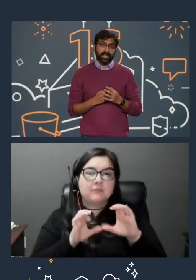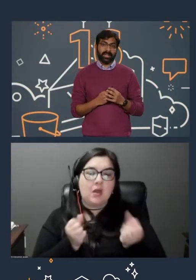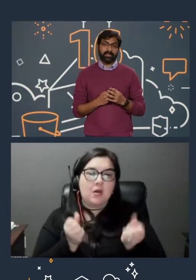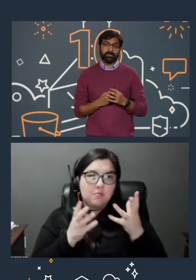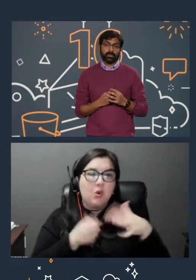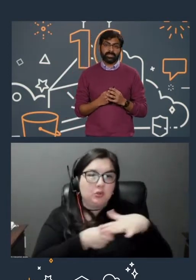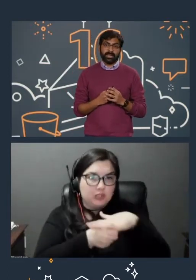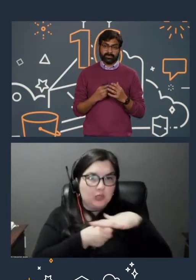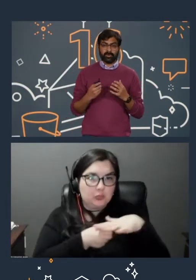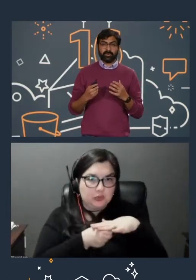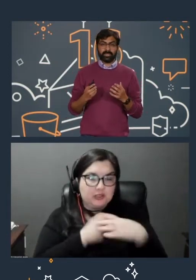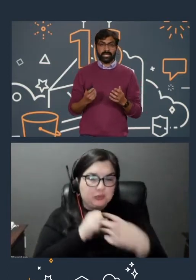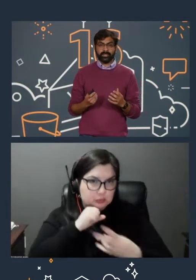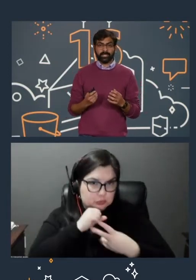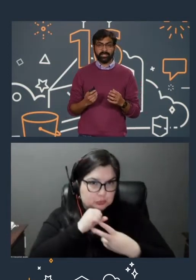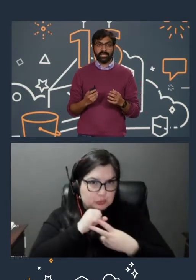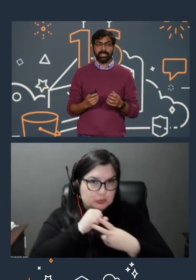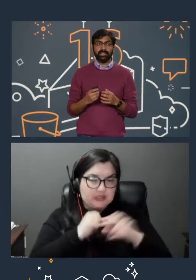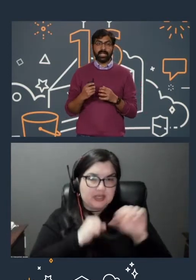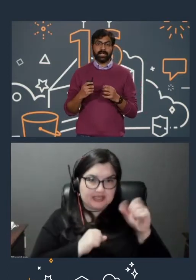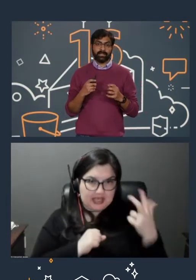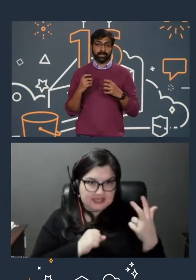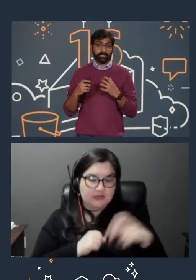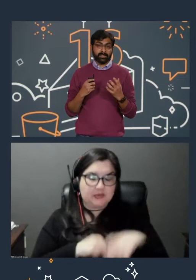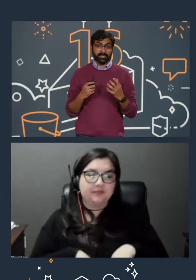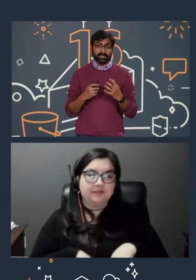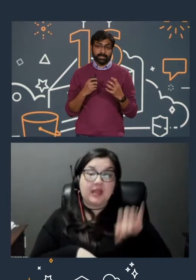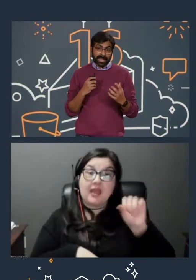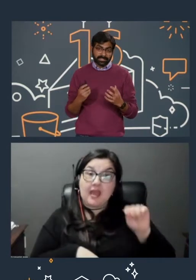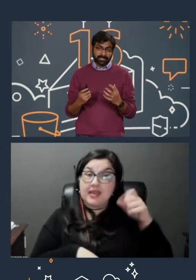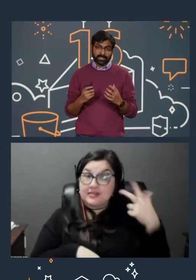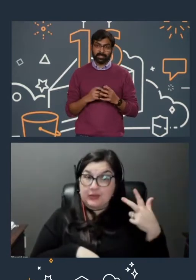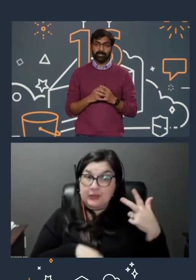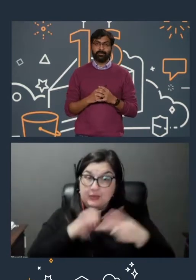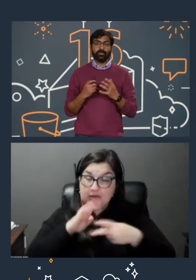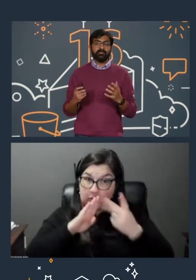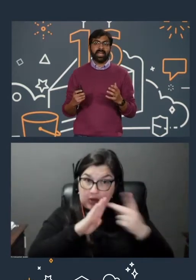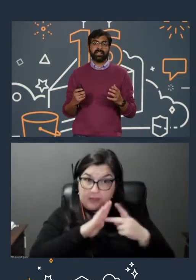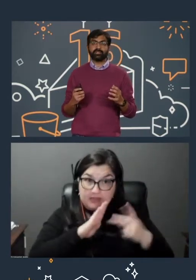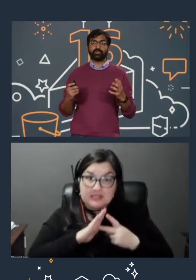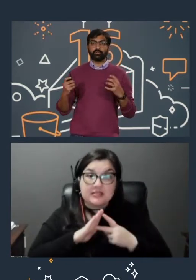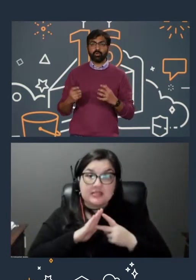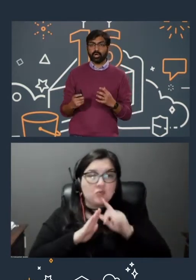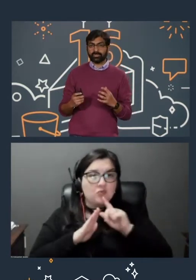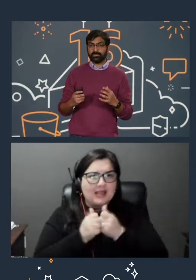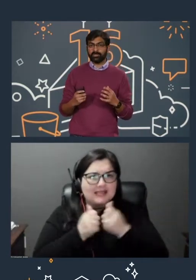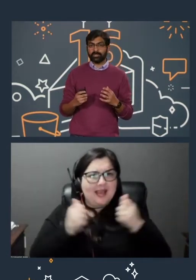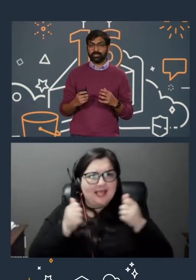and with S3 replication is an elastic, fully managed, low cost feature